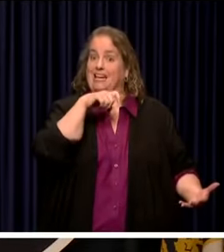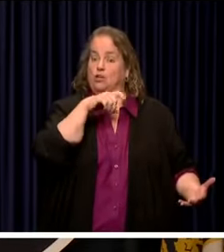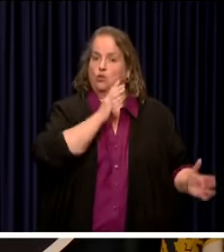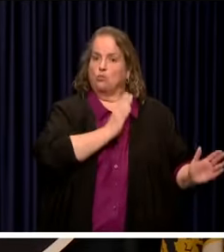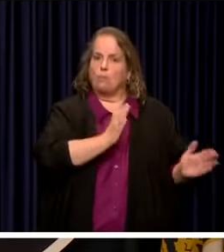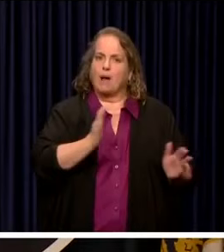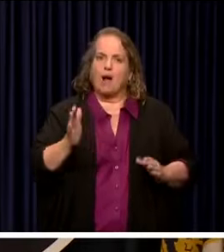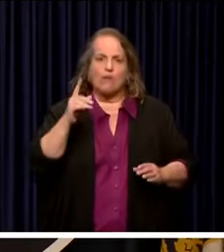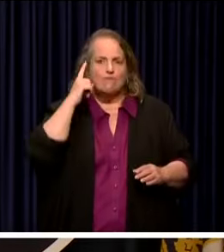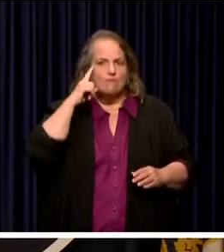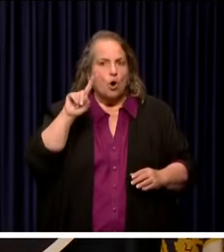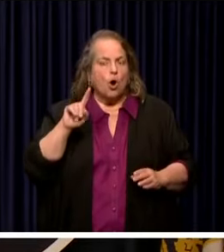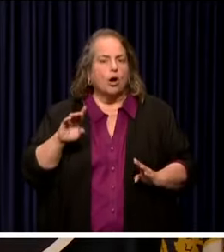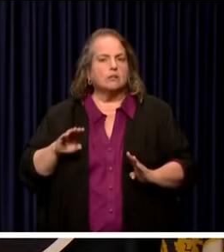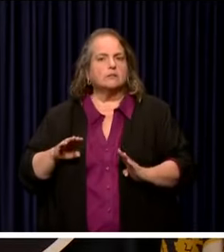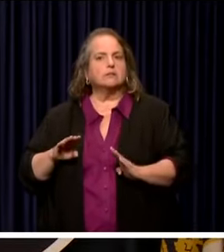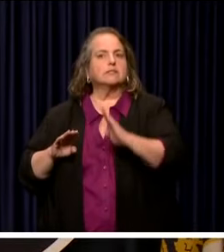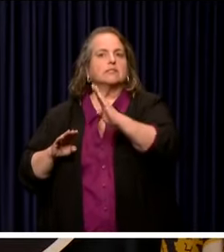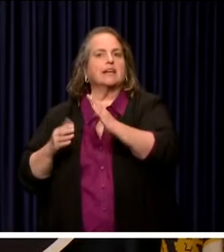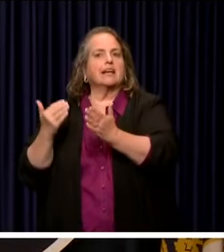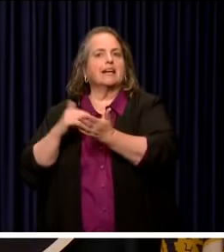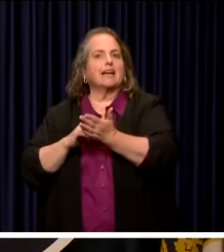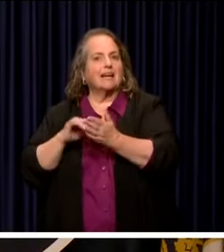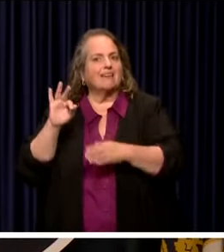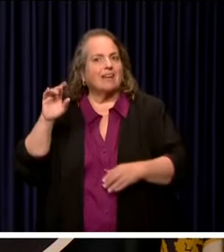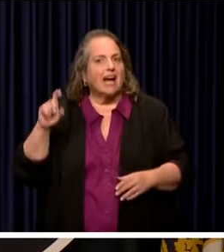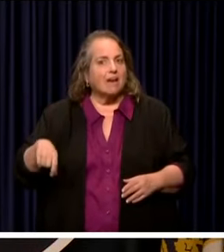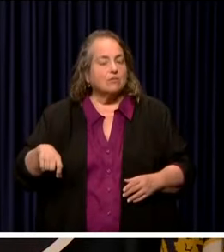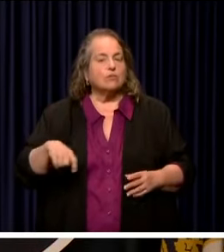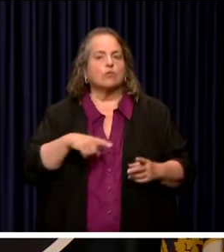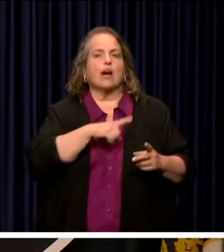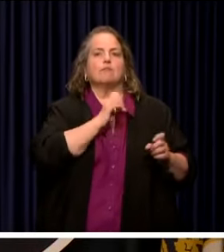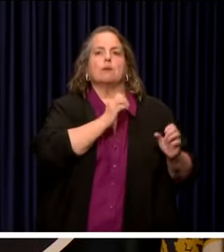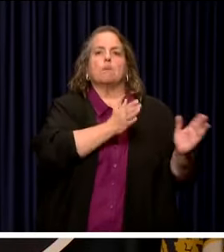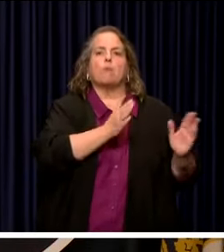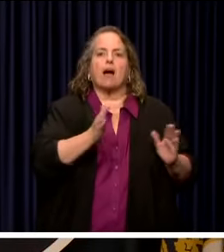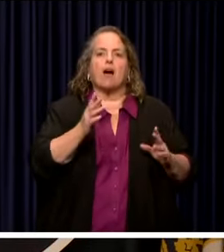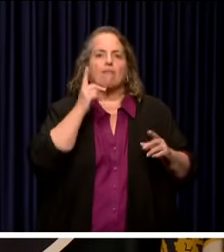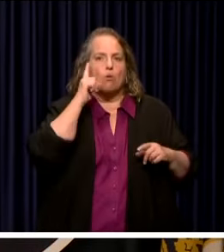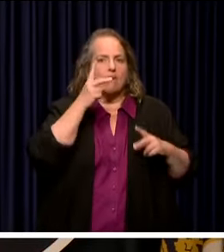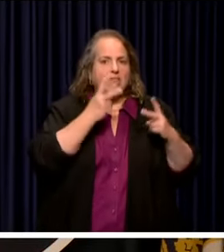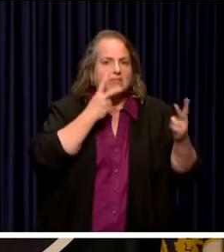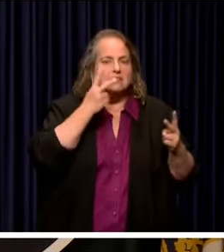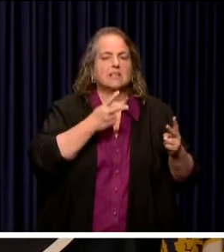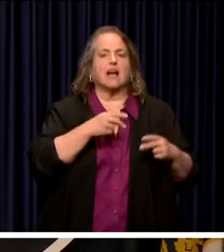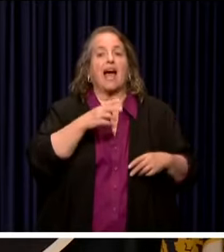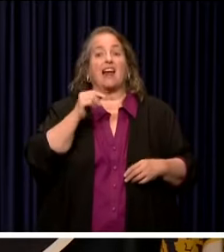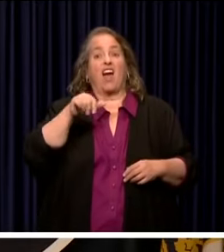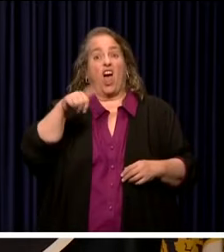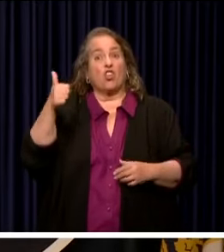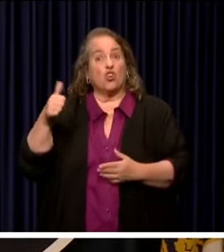YESTERDAY THAT TESTED POSITIVE. AND WE HAVE 13 NEW DEATHS FROM YESTERDAY.